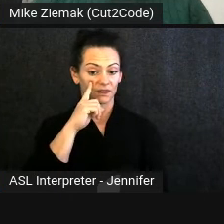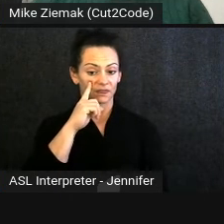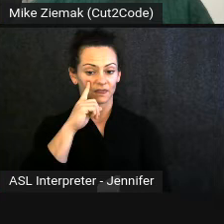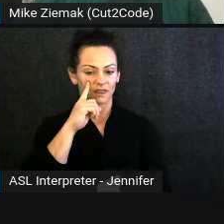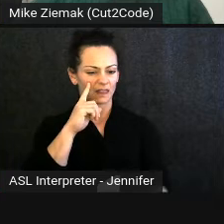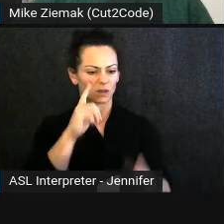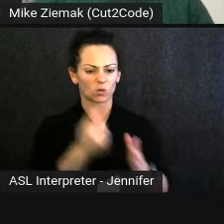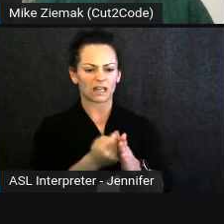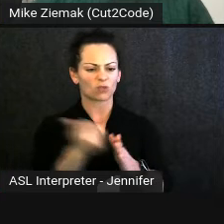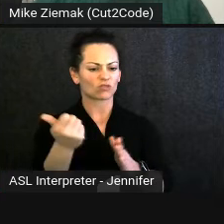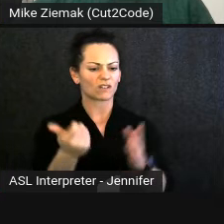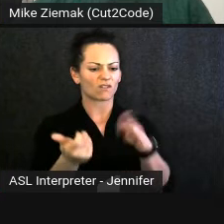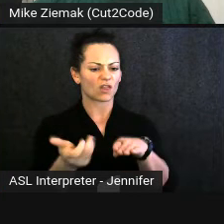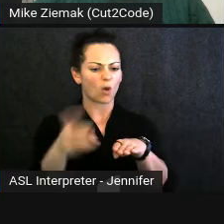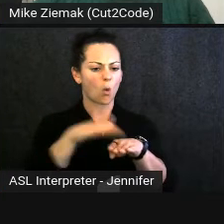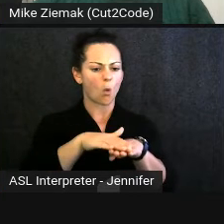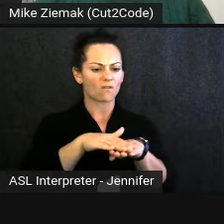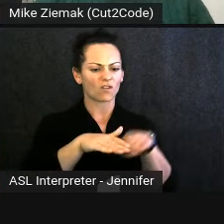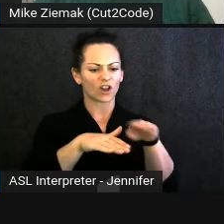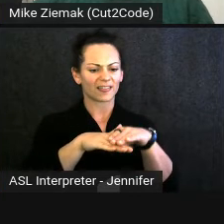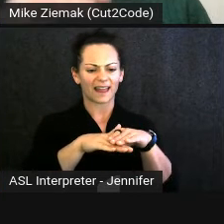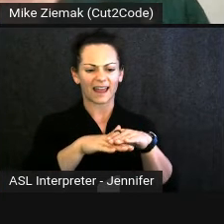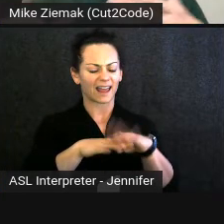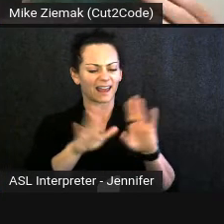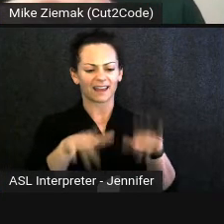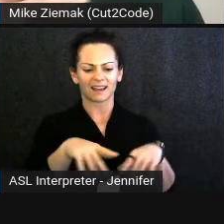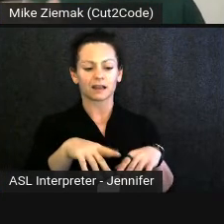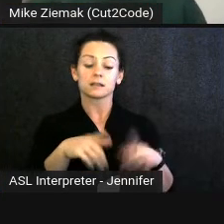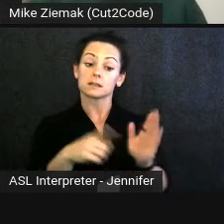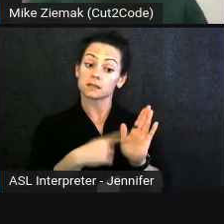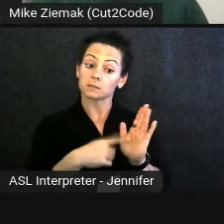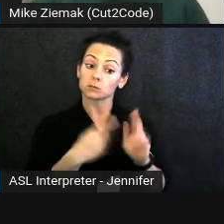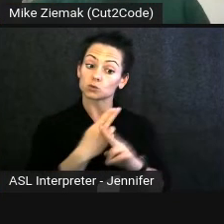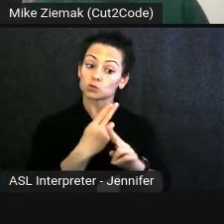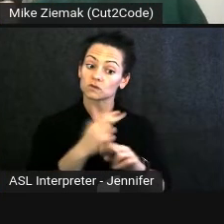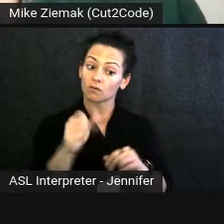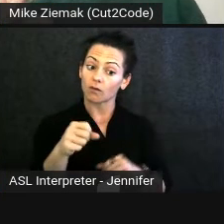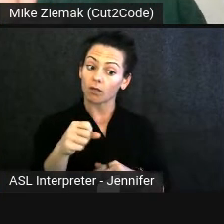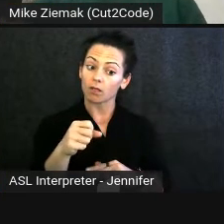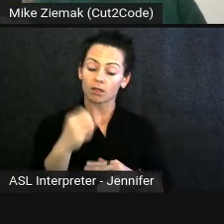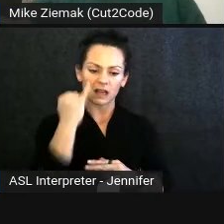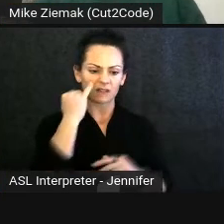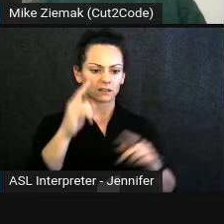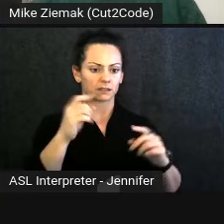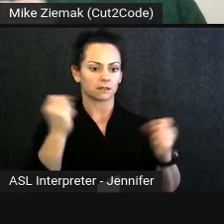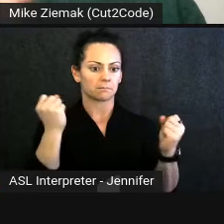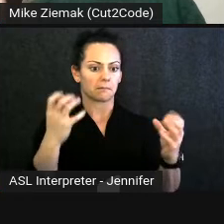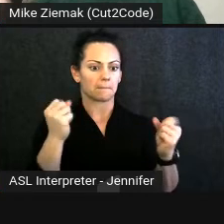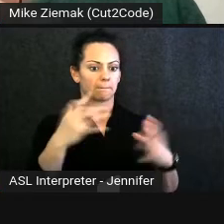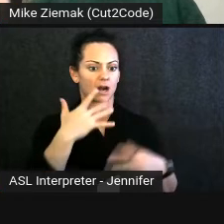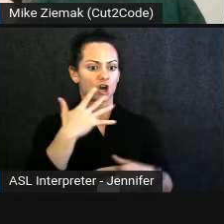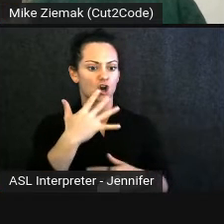Sometimes it's useful, especially if we have tons of various colors in the image itself, and we want to make sure